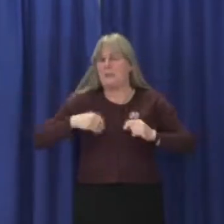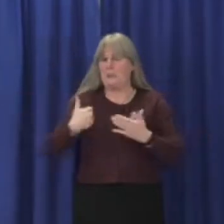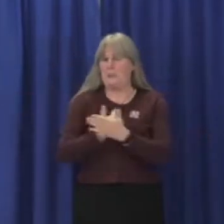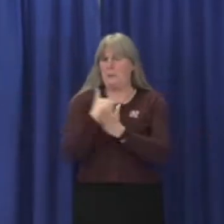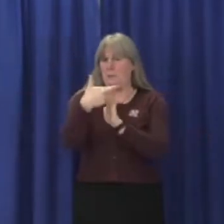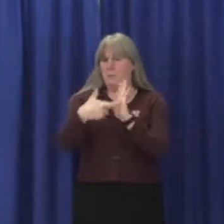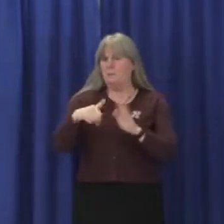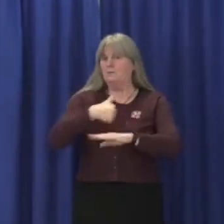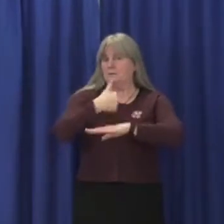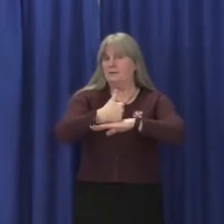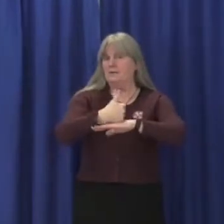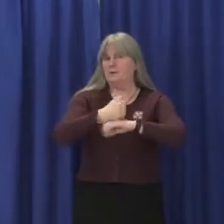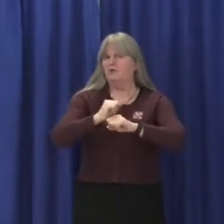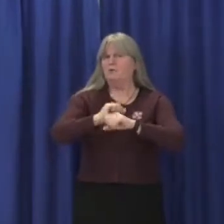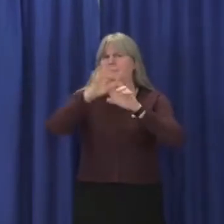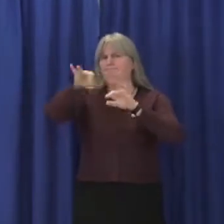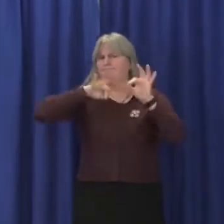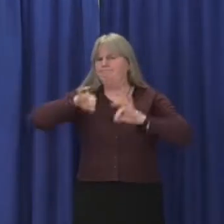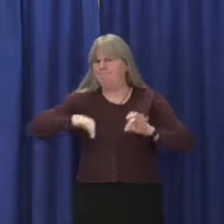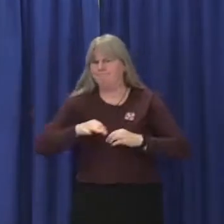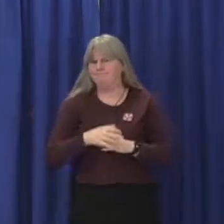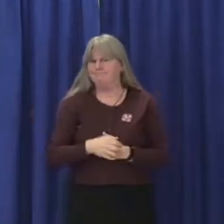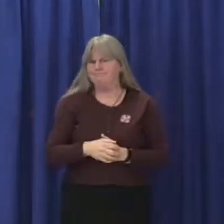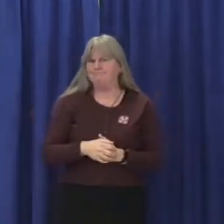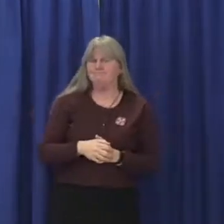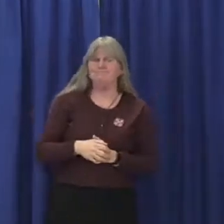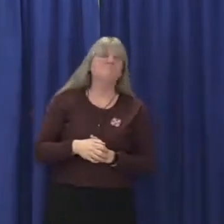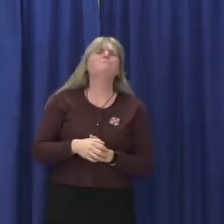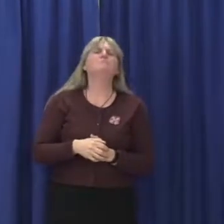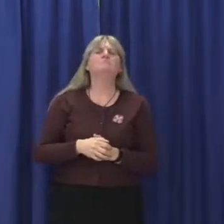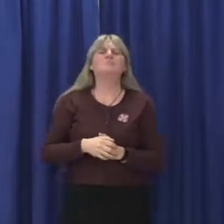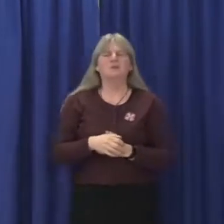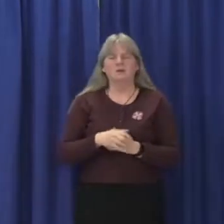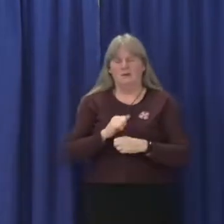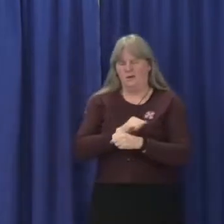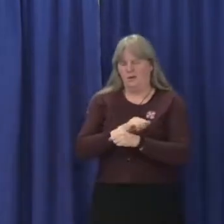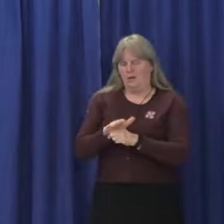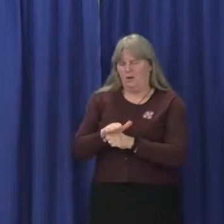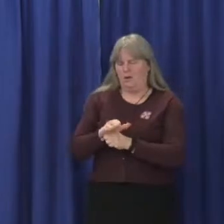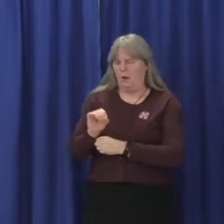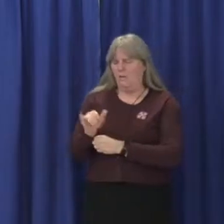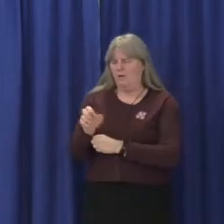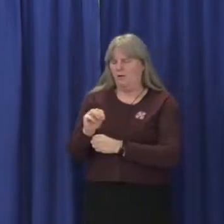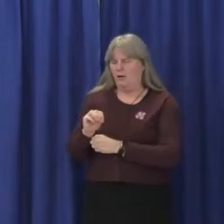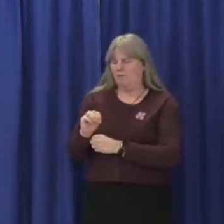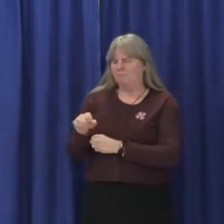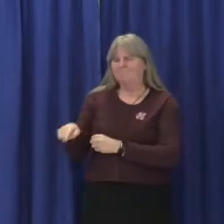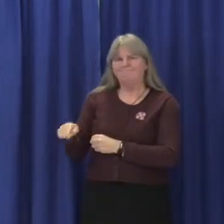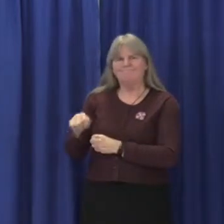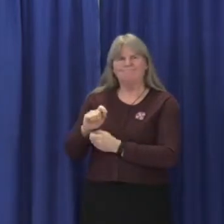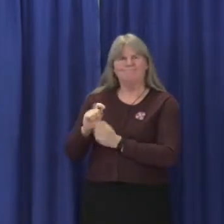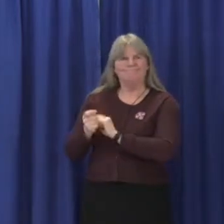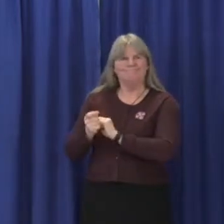measures that we introduced. Omicron is a variant that has-- has changed the game when it